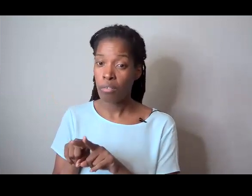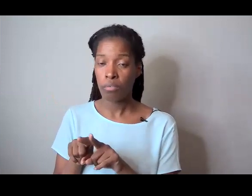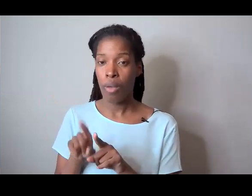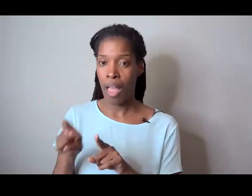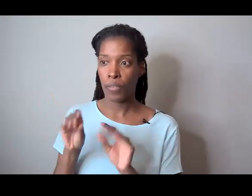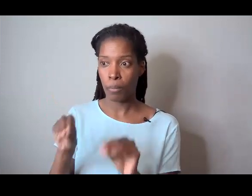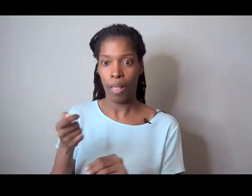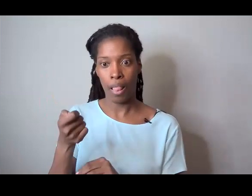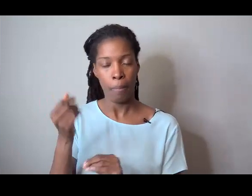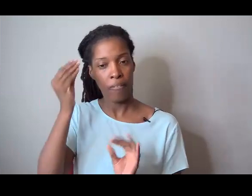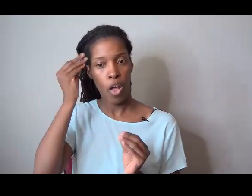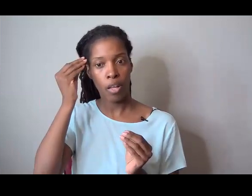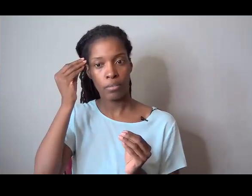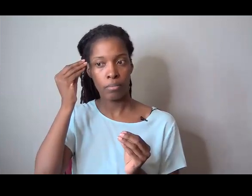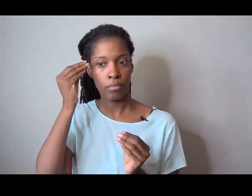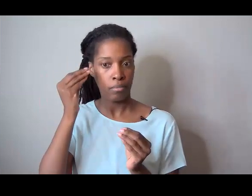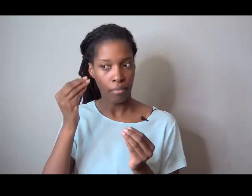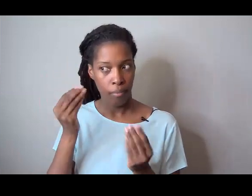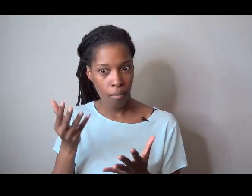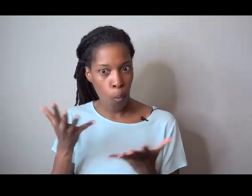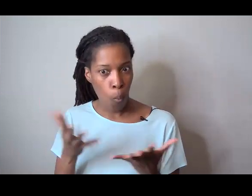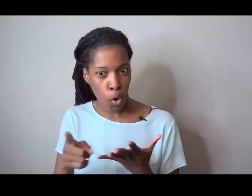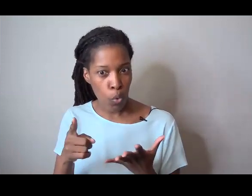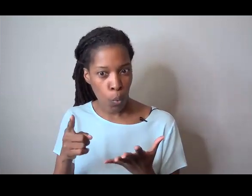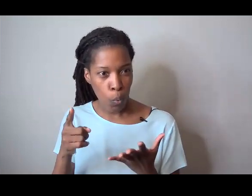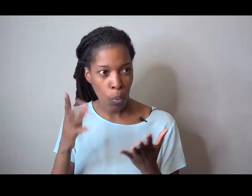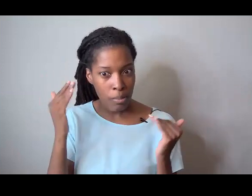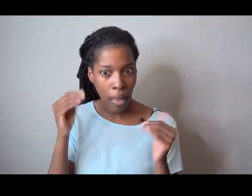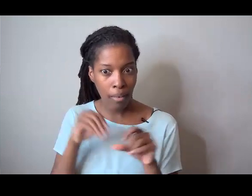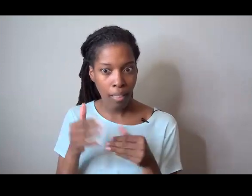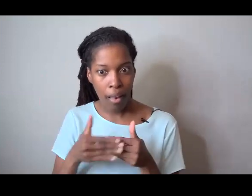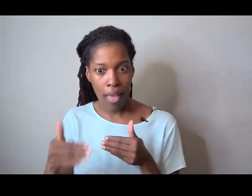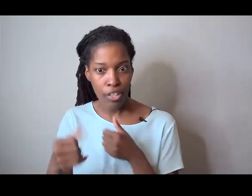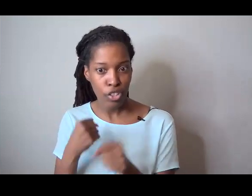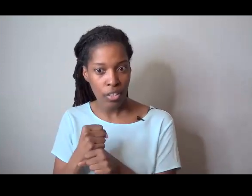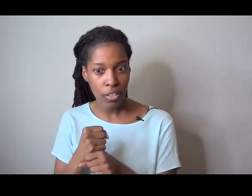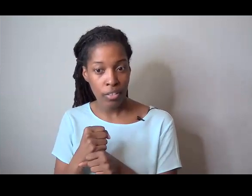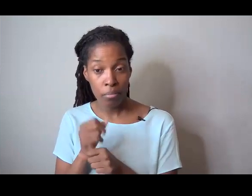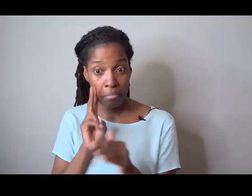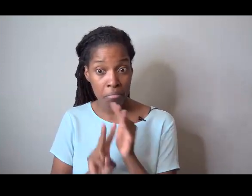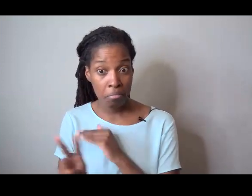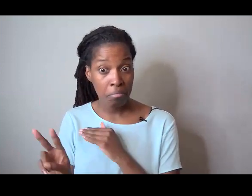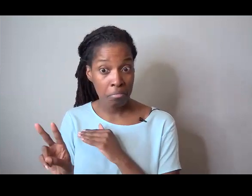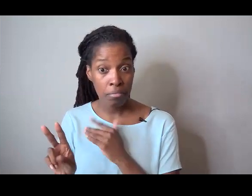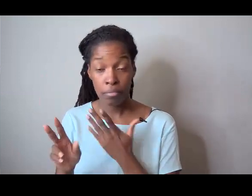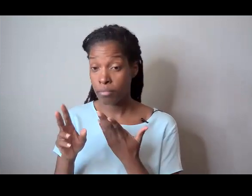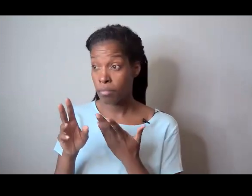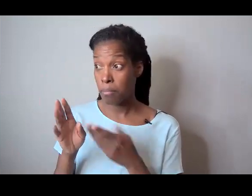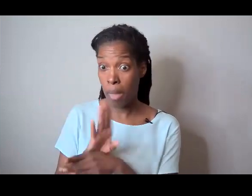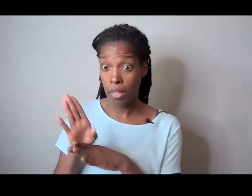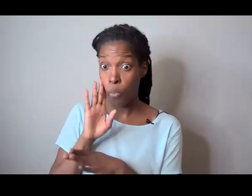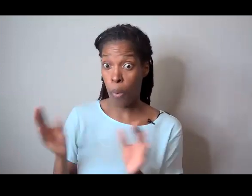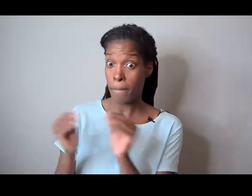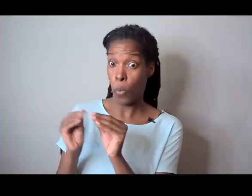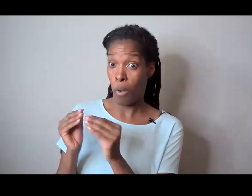Do you expect your business to do more in revenue?